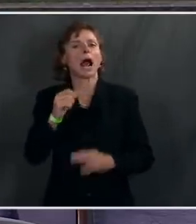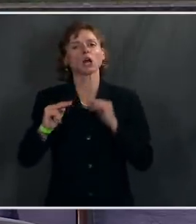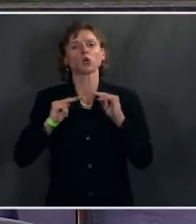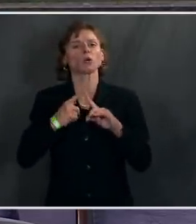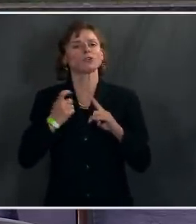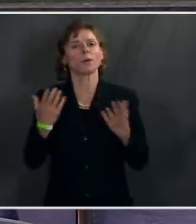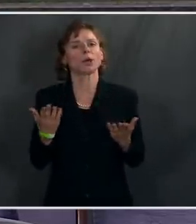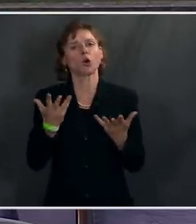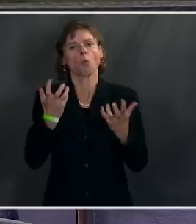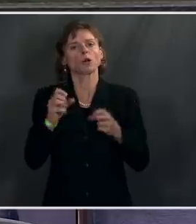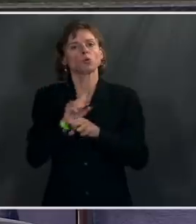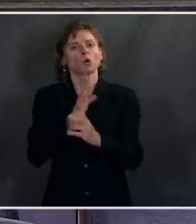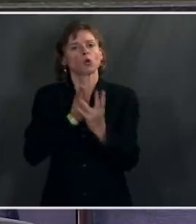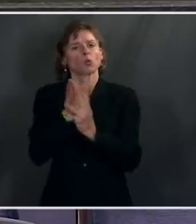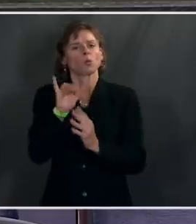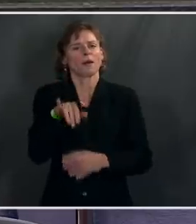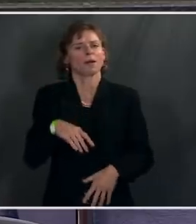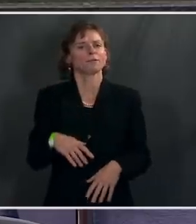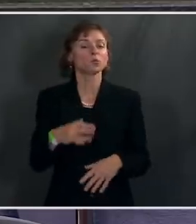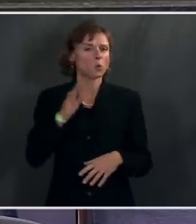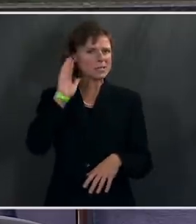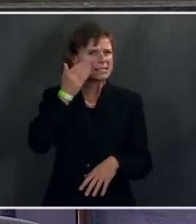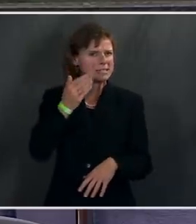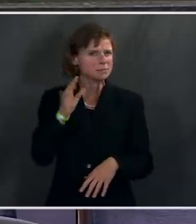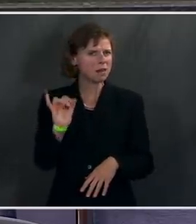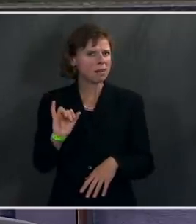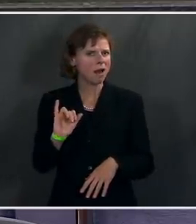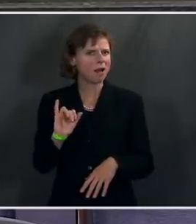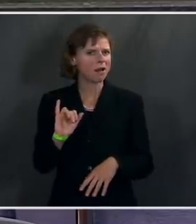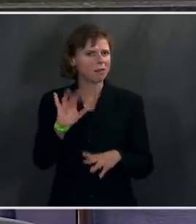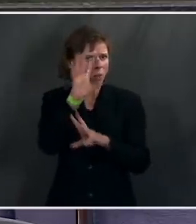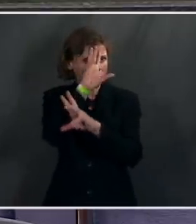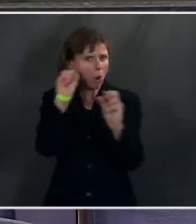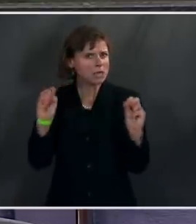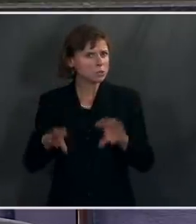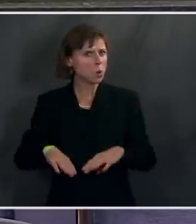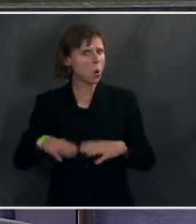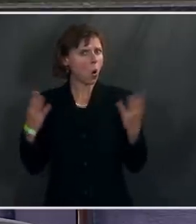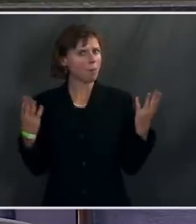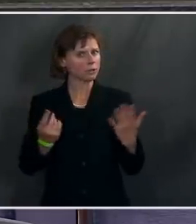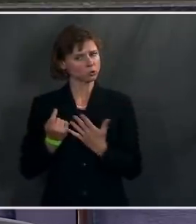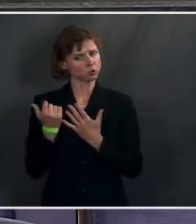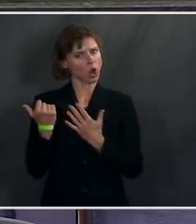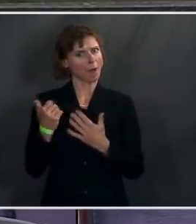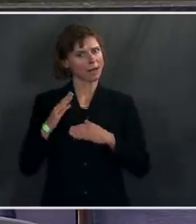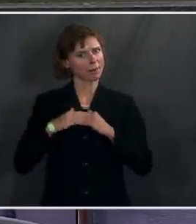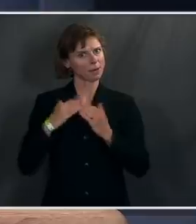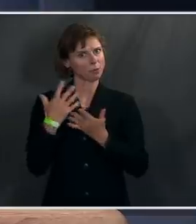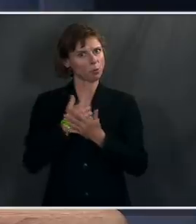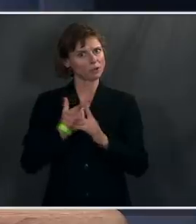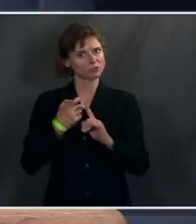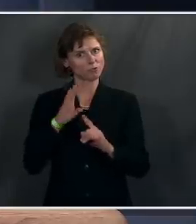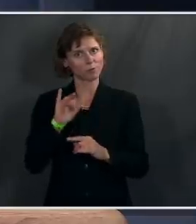So, it seems as if the President might be open to dropping the minimum wage from the bill. Is that it? Ms. Psaki: I know there's a lot of appetite